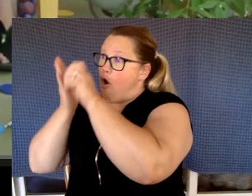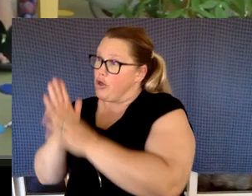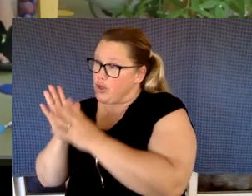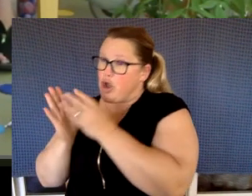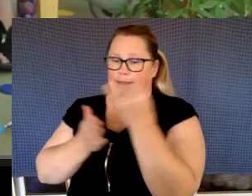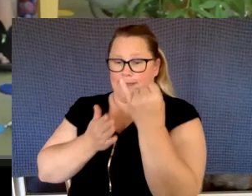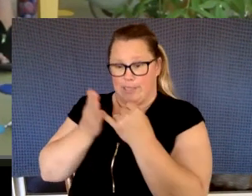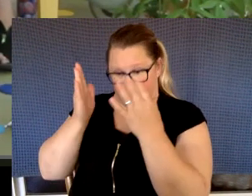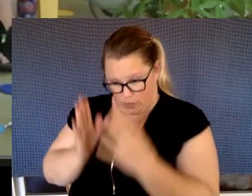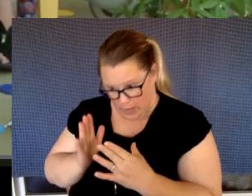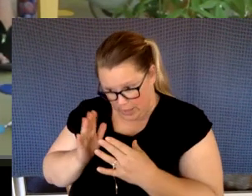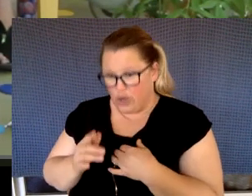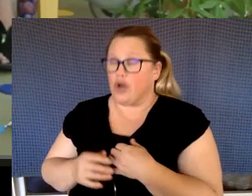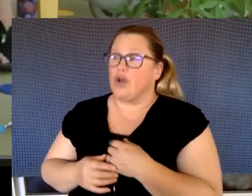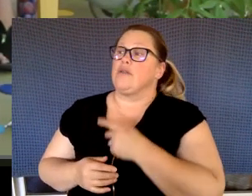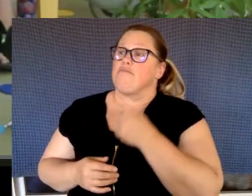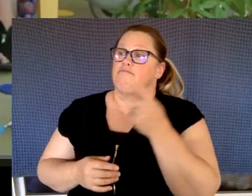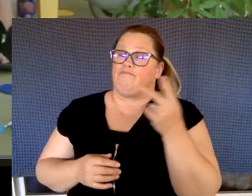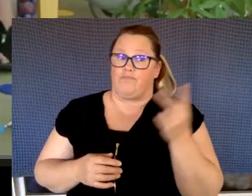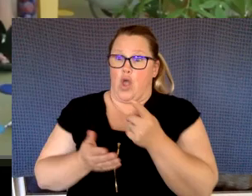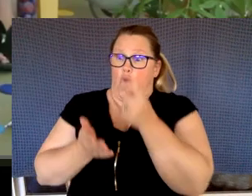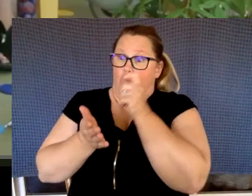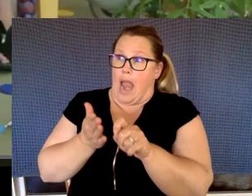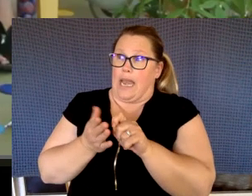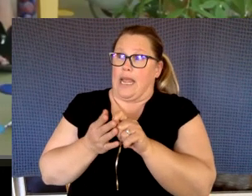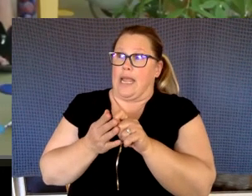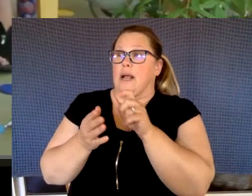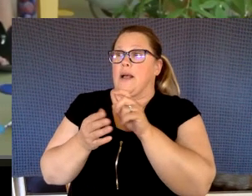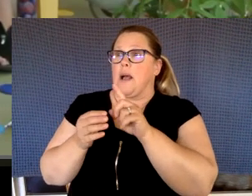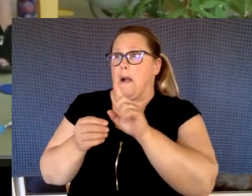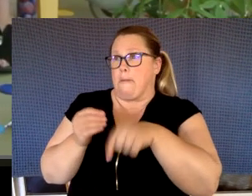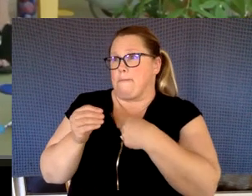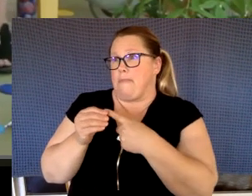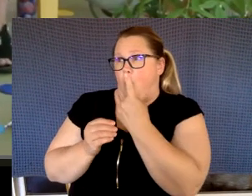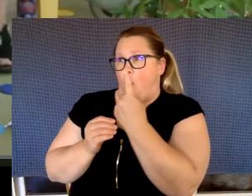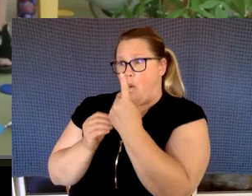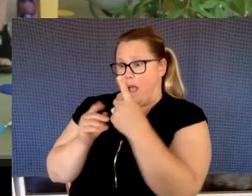that are writing about a real live person. Now Mrs Kane